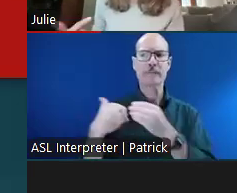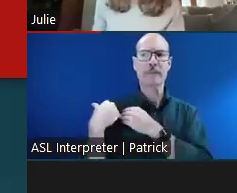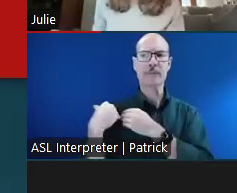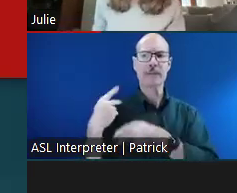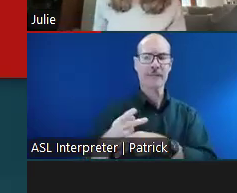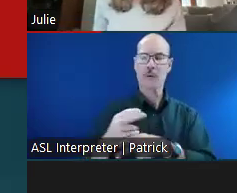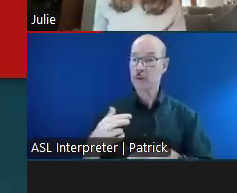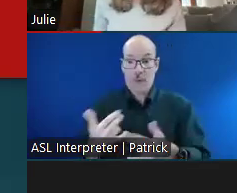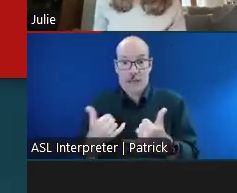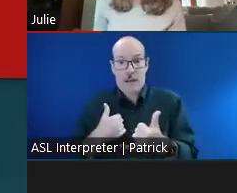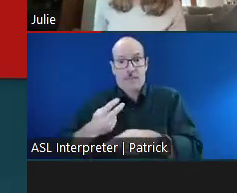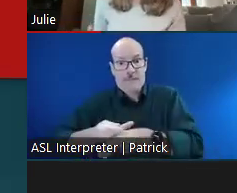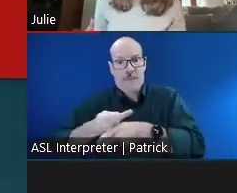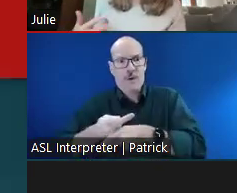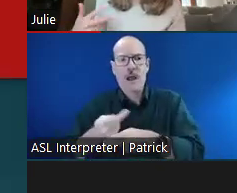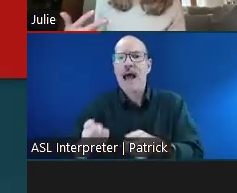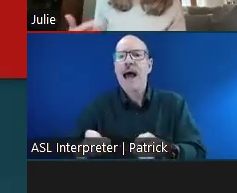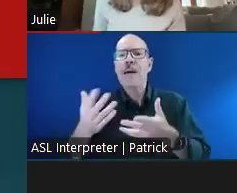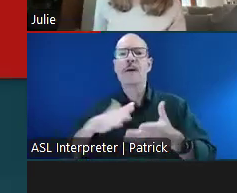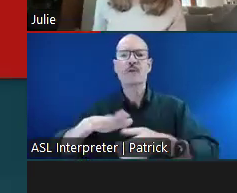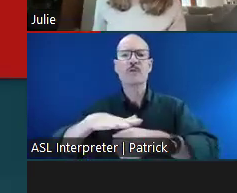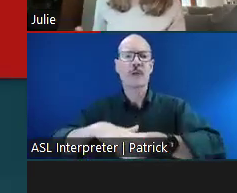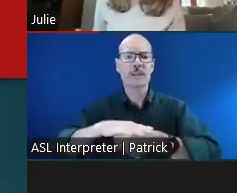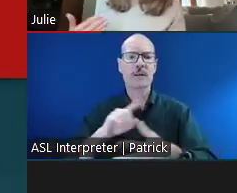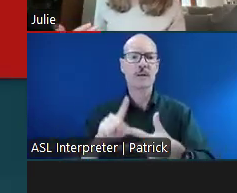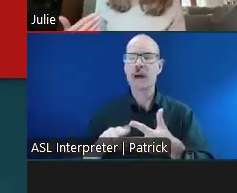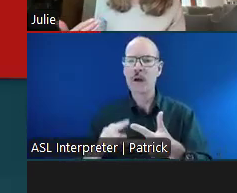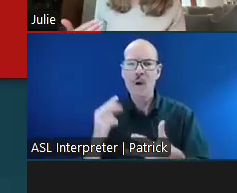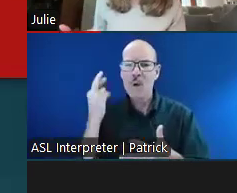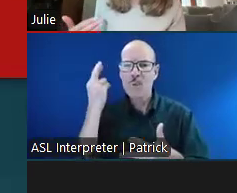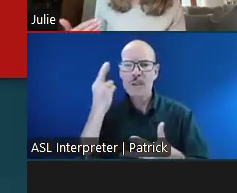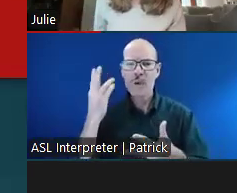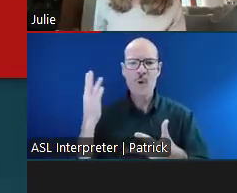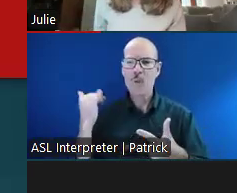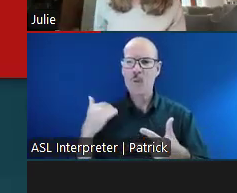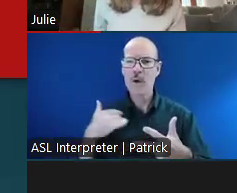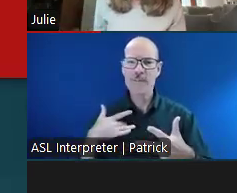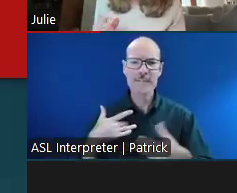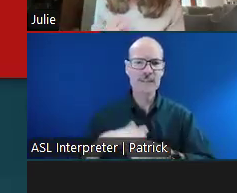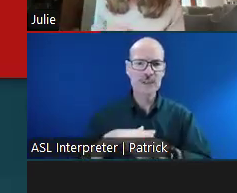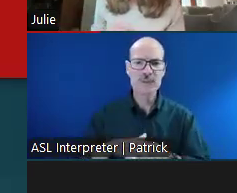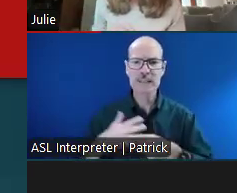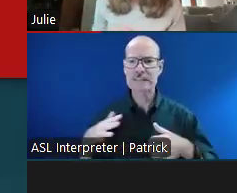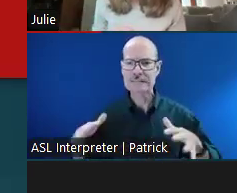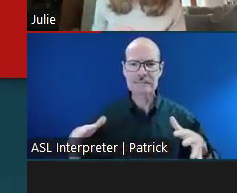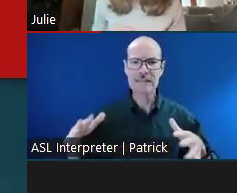Second one, what is causing your anxiety? And then the third one, what do you do to relieve your stress?